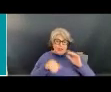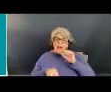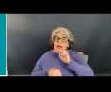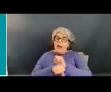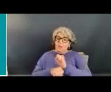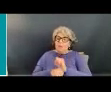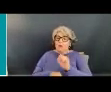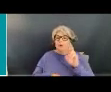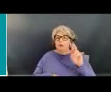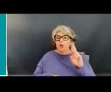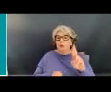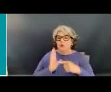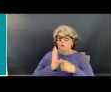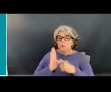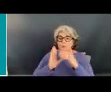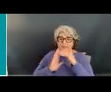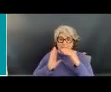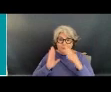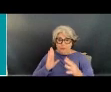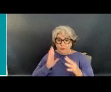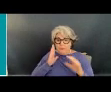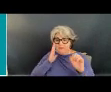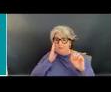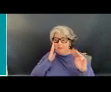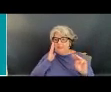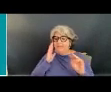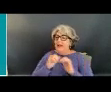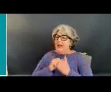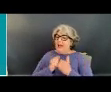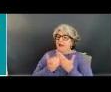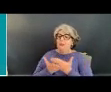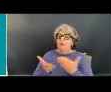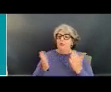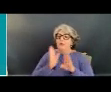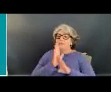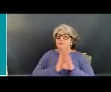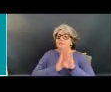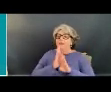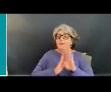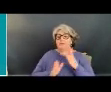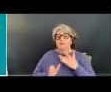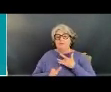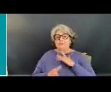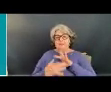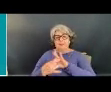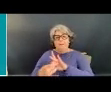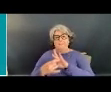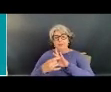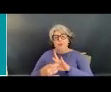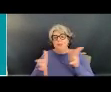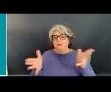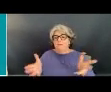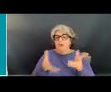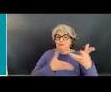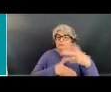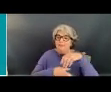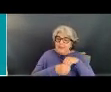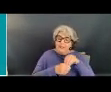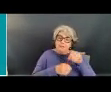underrepresented STEM students, how do we create that sense of belonging and foster engagement and STEM for these students,